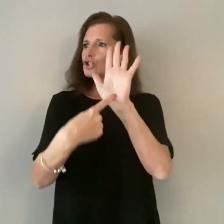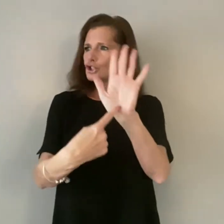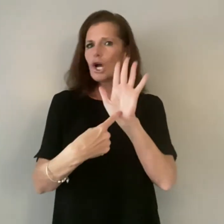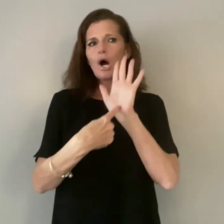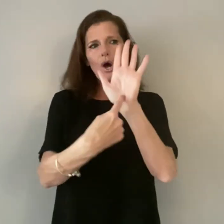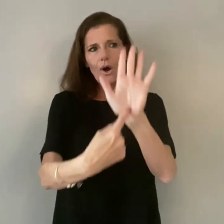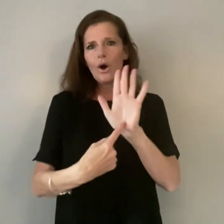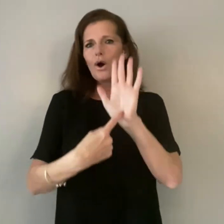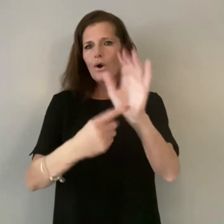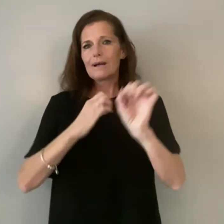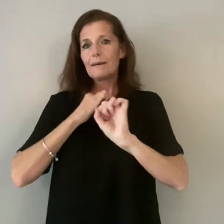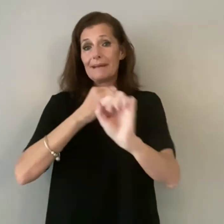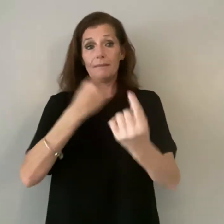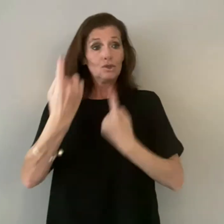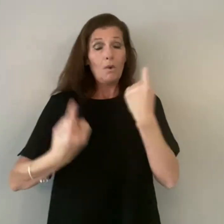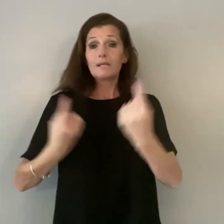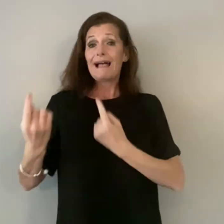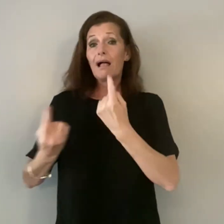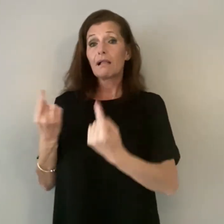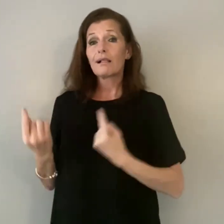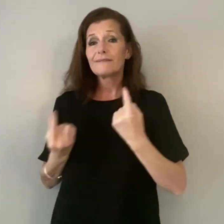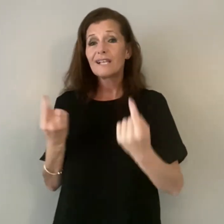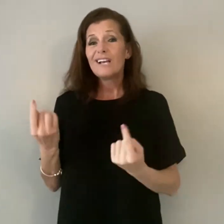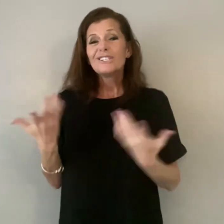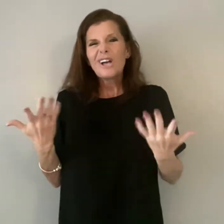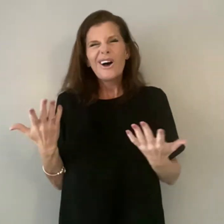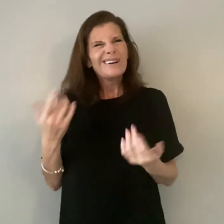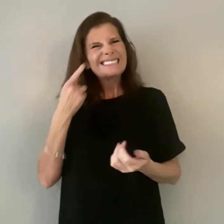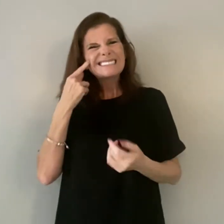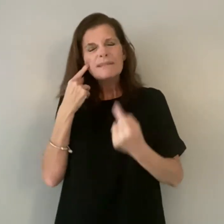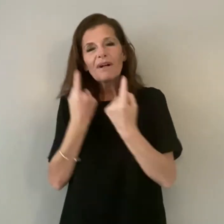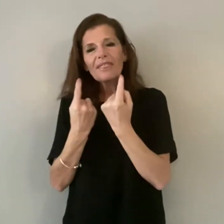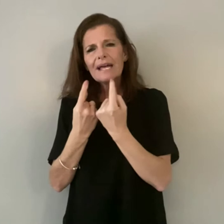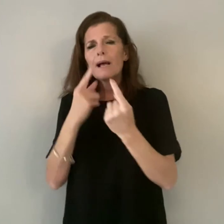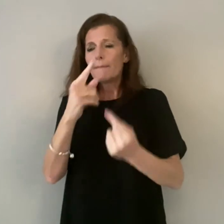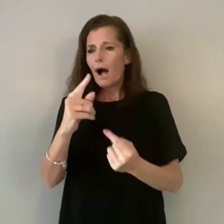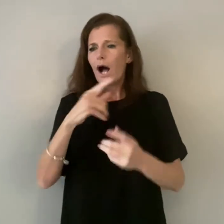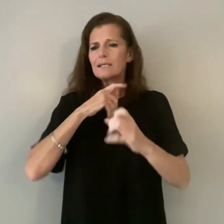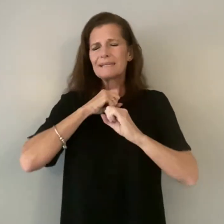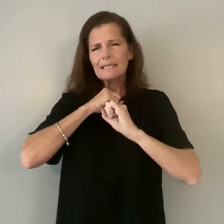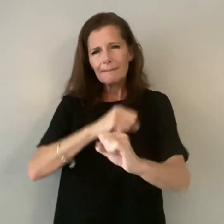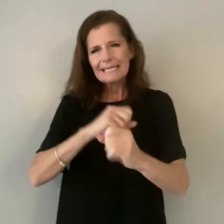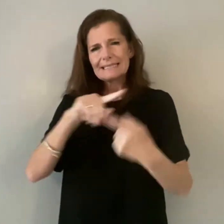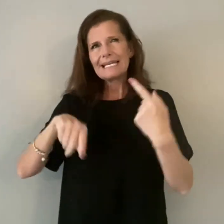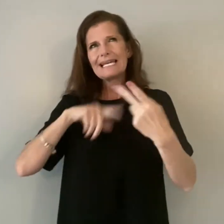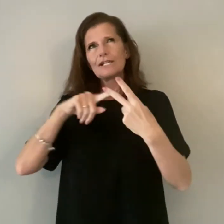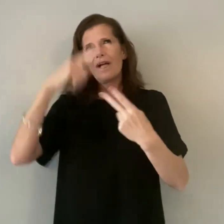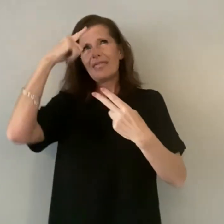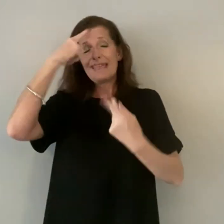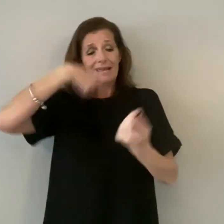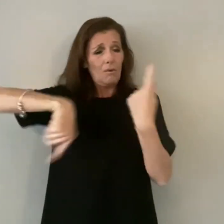show and demonstrate commitment at least to ourselves. So I think that sounds really simple, but like, to be really committed to be conscious of our biases